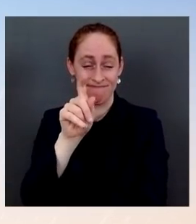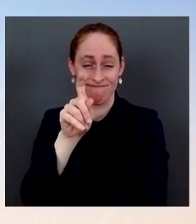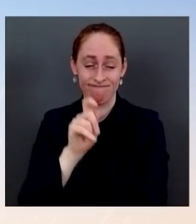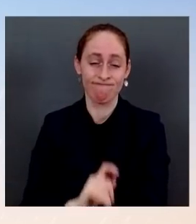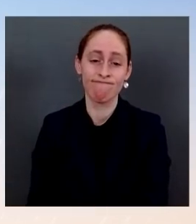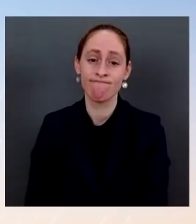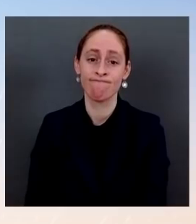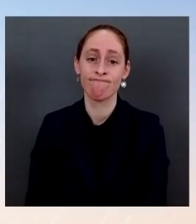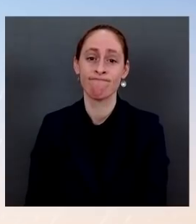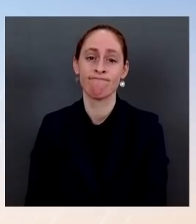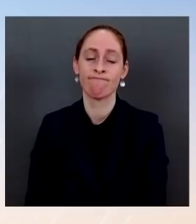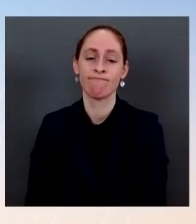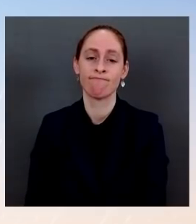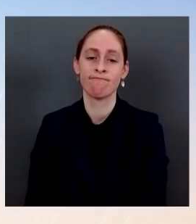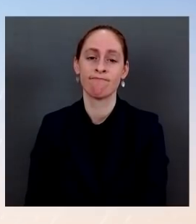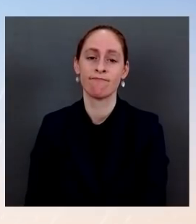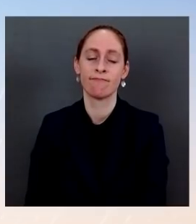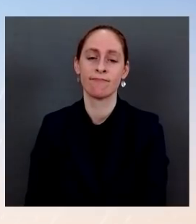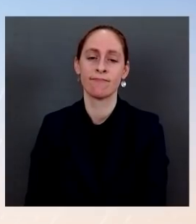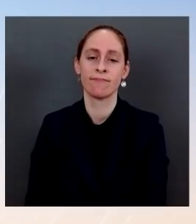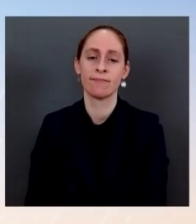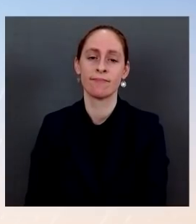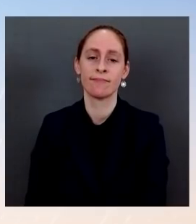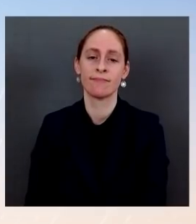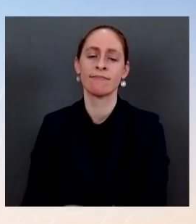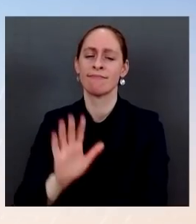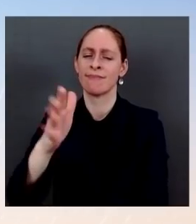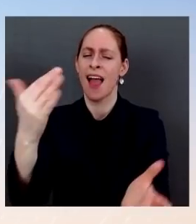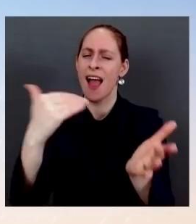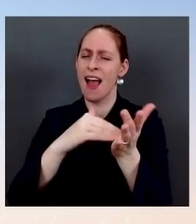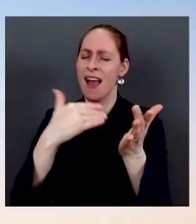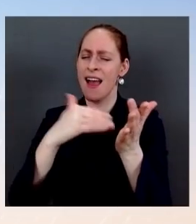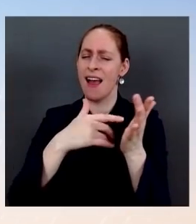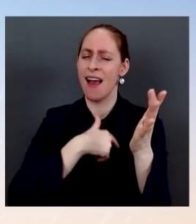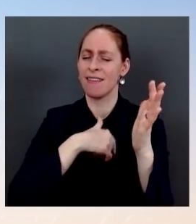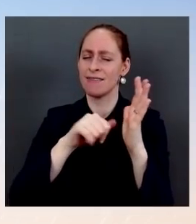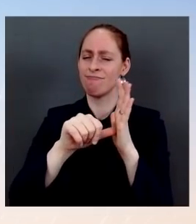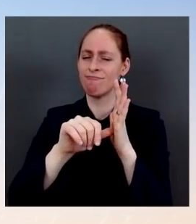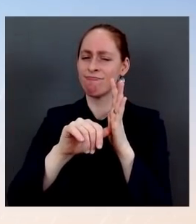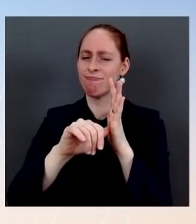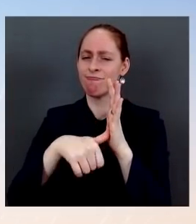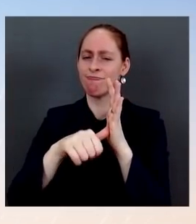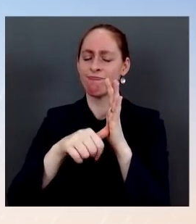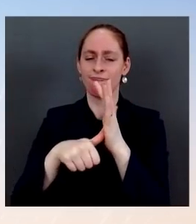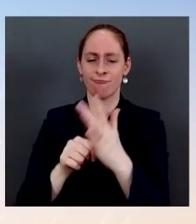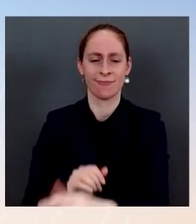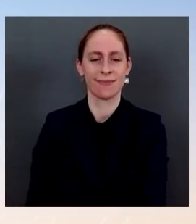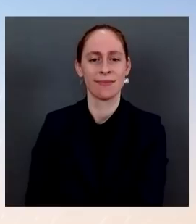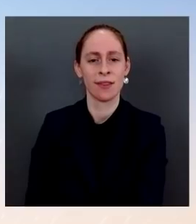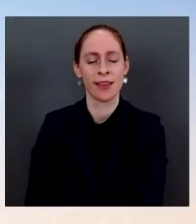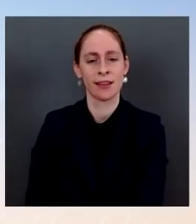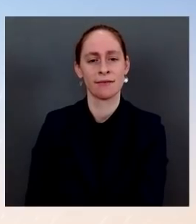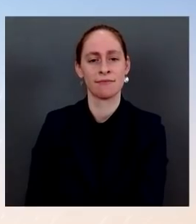did take steps to increase capacity. Of course, if there would have been 500 billion [million] tests and we would have known that there were these,